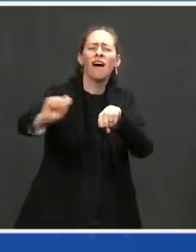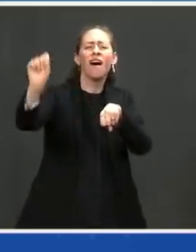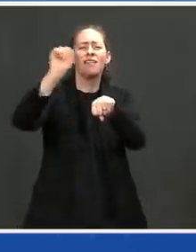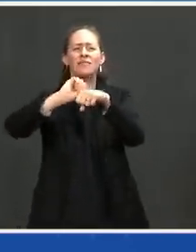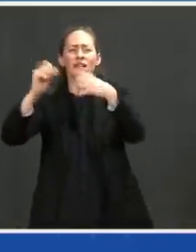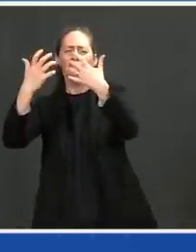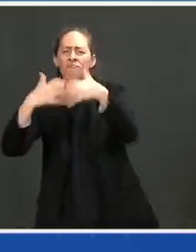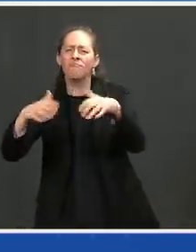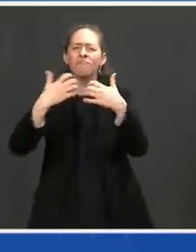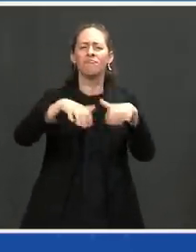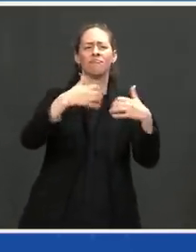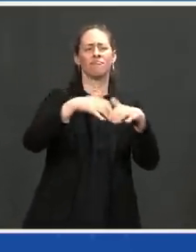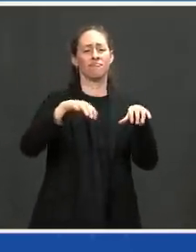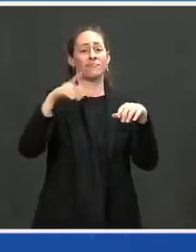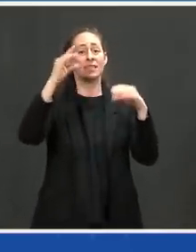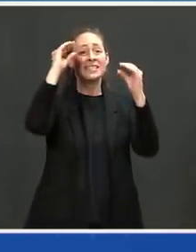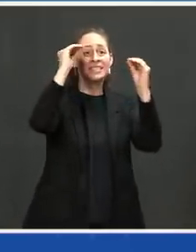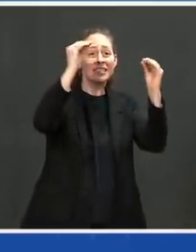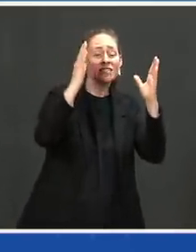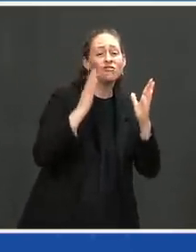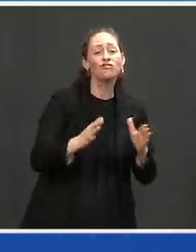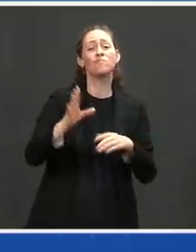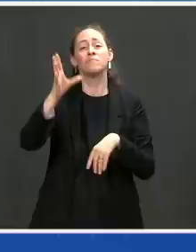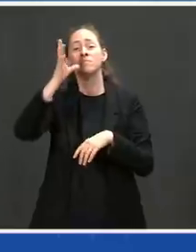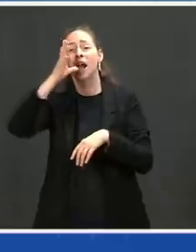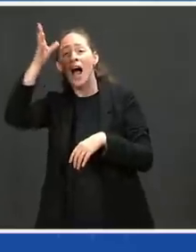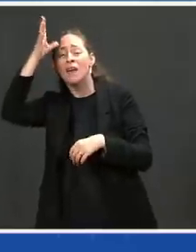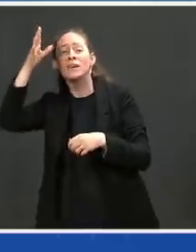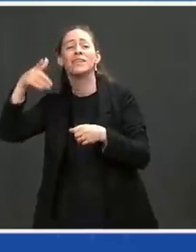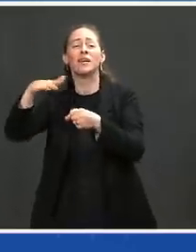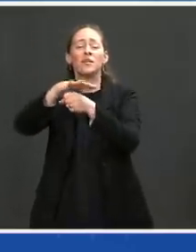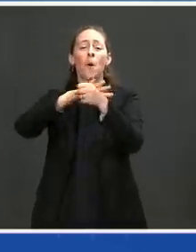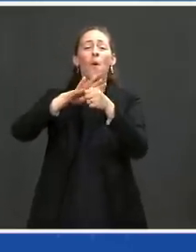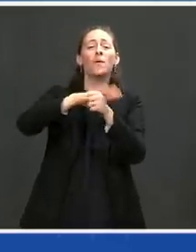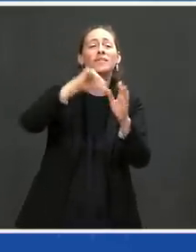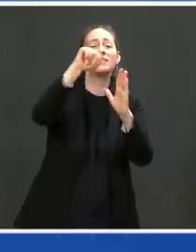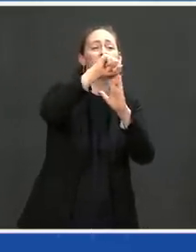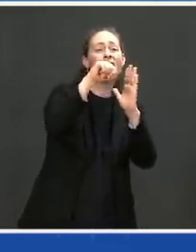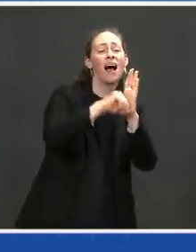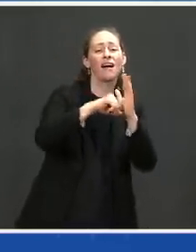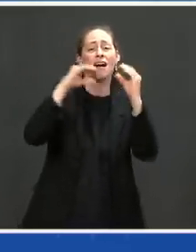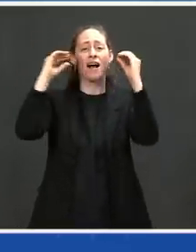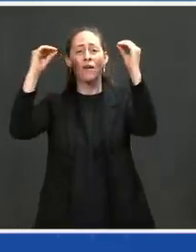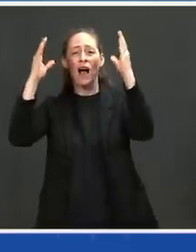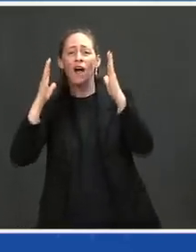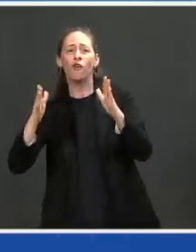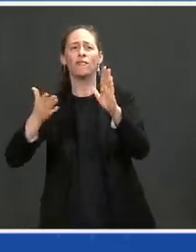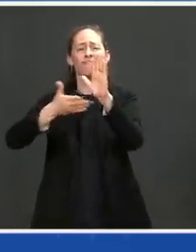parents, local, state education officials and leaders -- a recent Department of Education Department survey